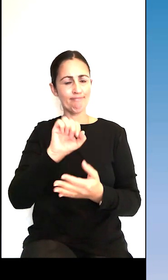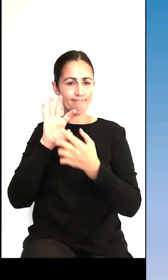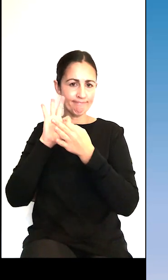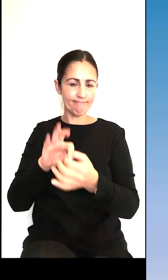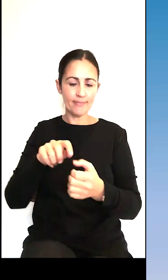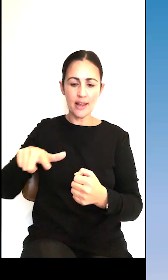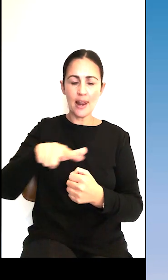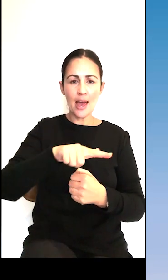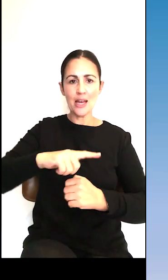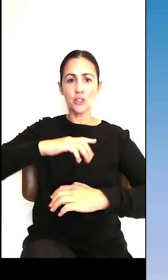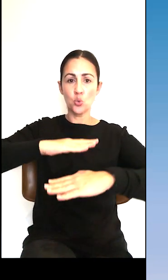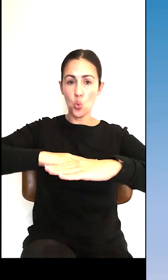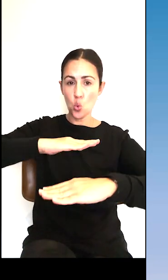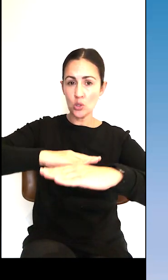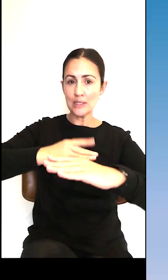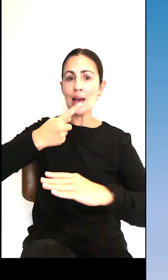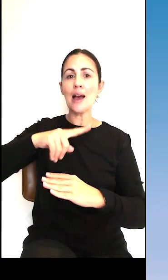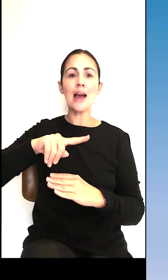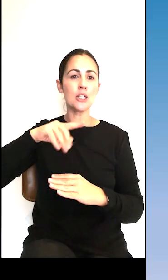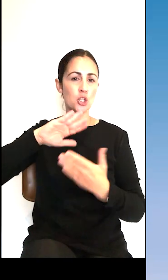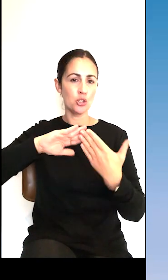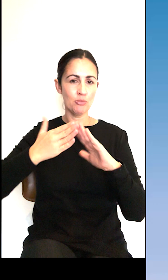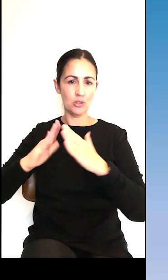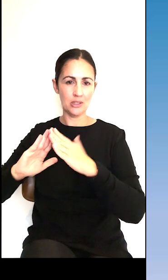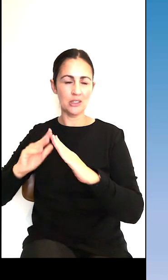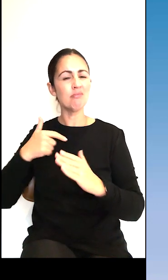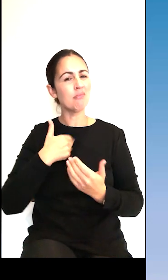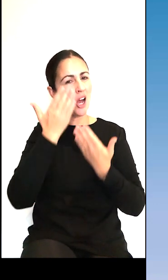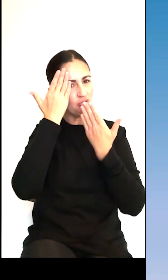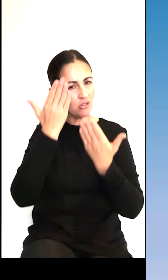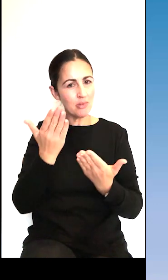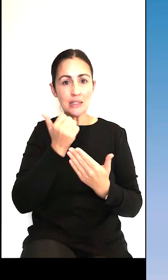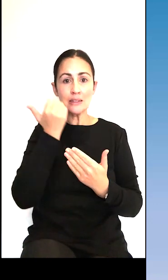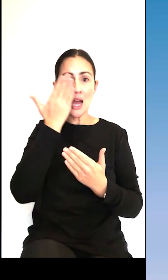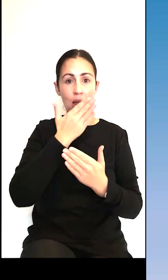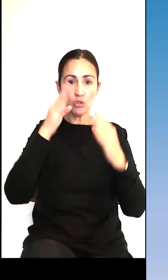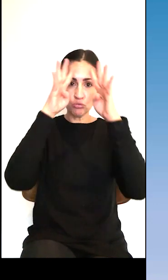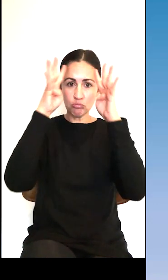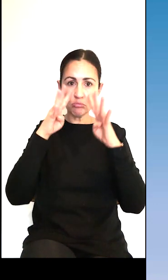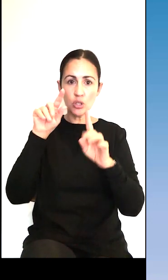Waters, and Communities. We pay our respect to Aboriginal and Torres Strait Islander cultures, and to Elders past and present.